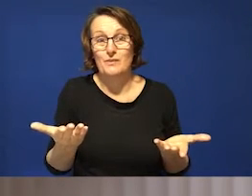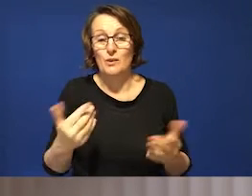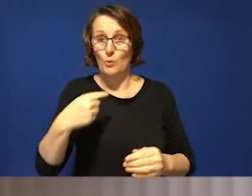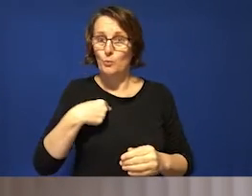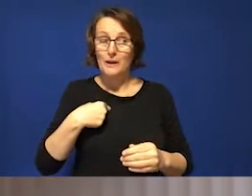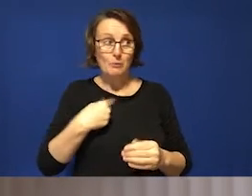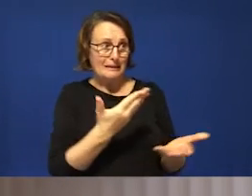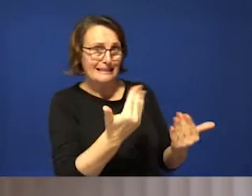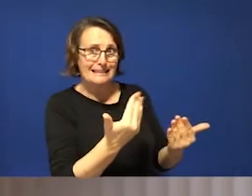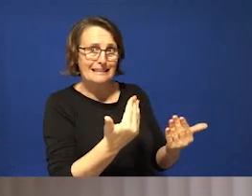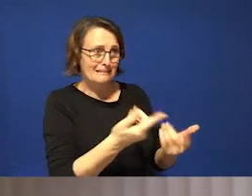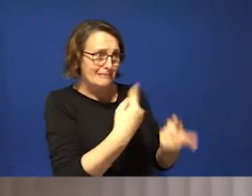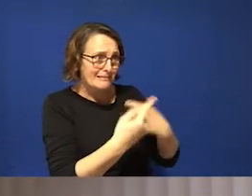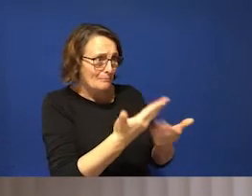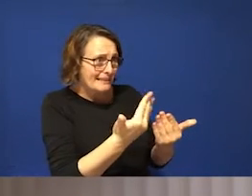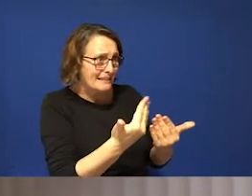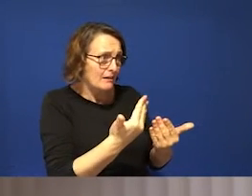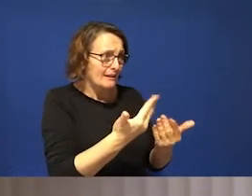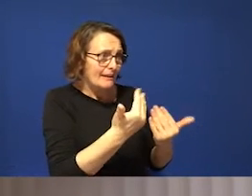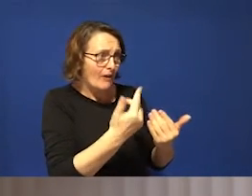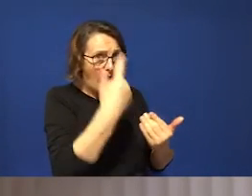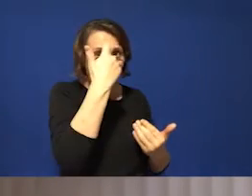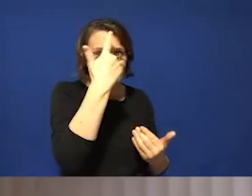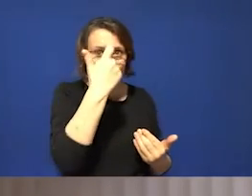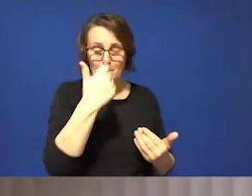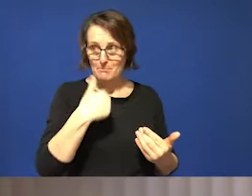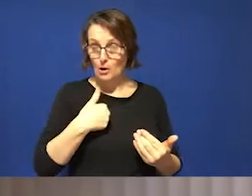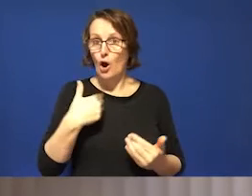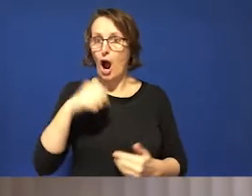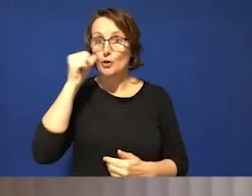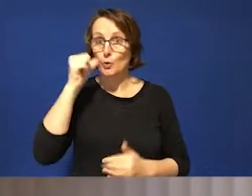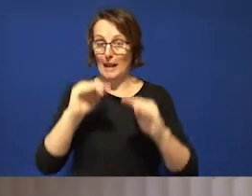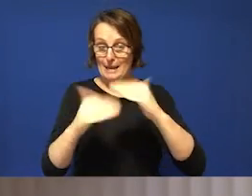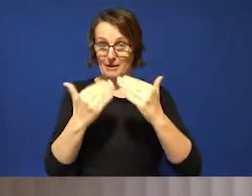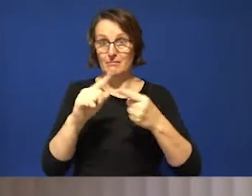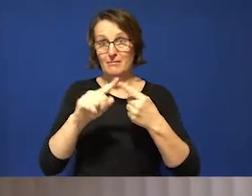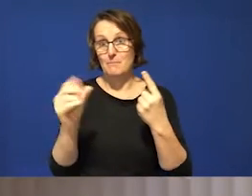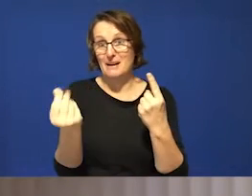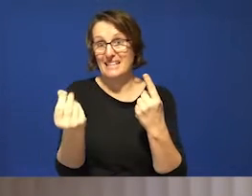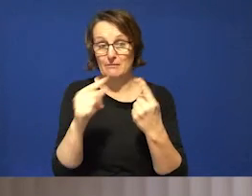We were very open to all sorts of ideas, but we knew that we had limits. Funding, that's all we had,